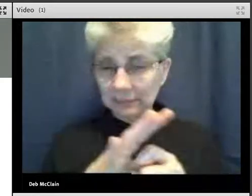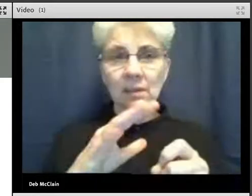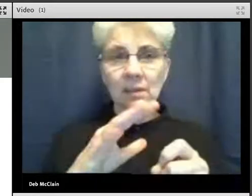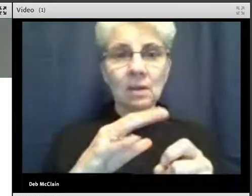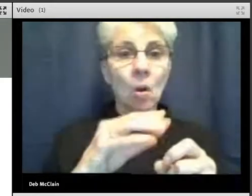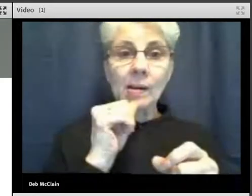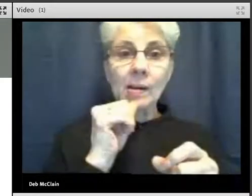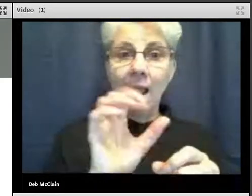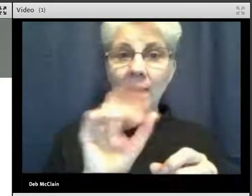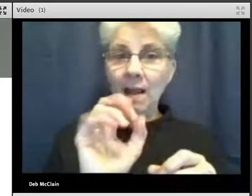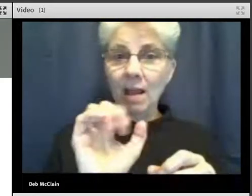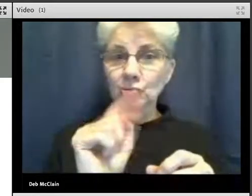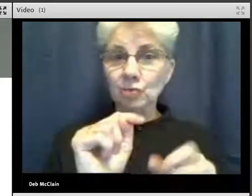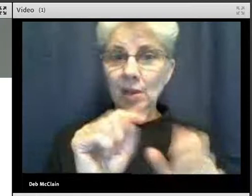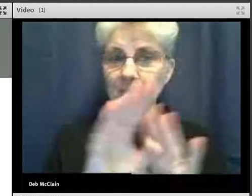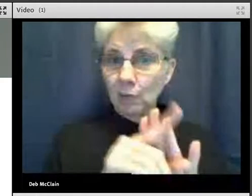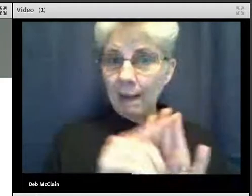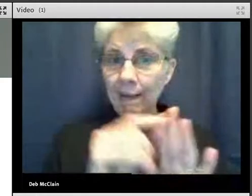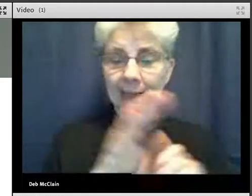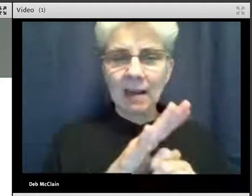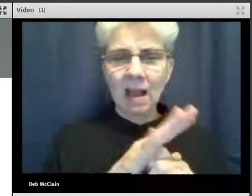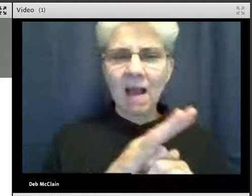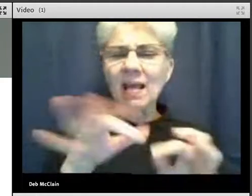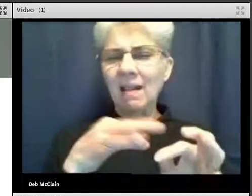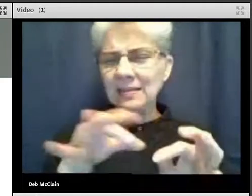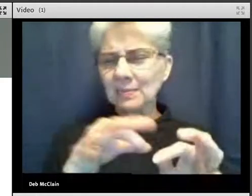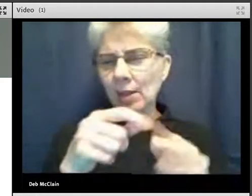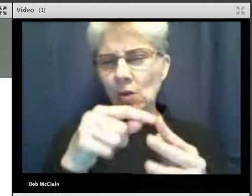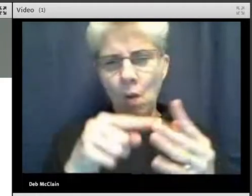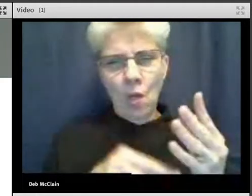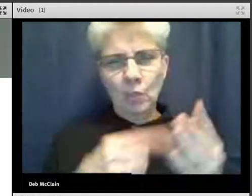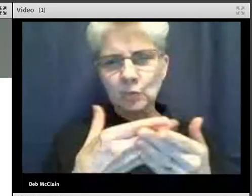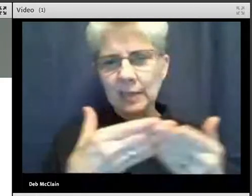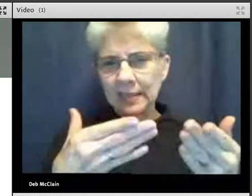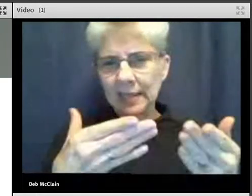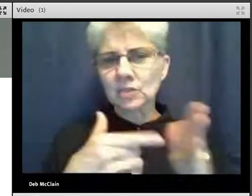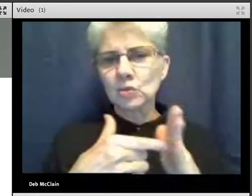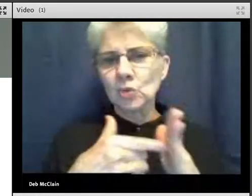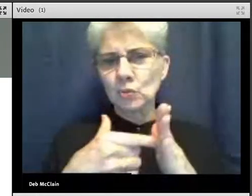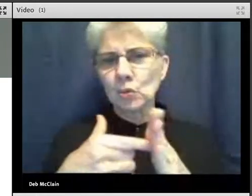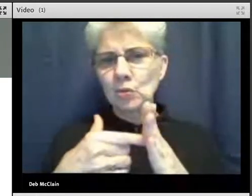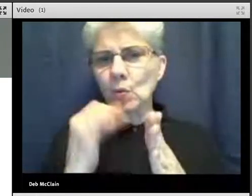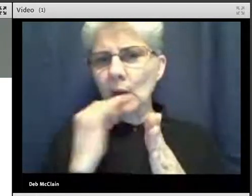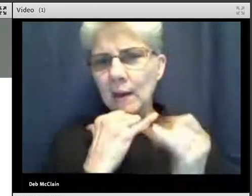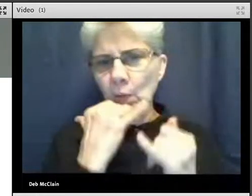if if it's not contrasting enough with the background. It will walk you through all of that kind of stuff